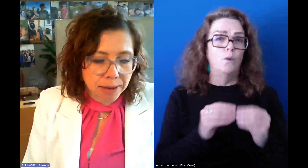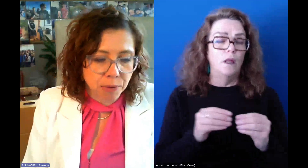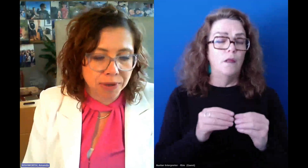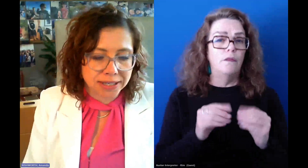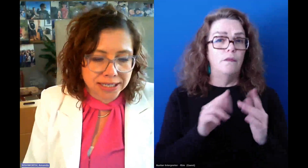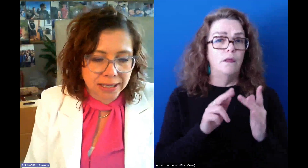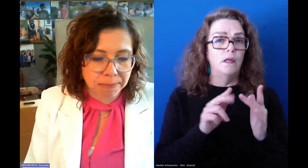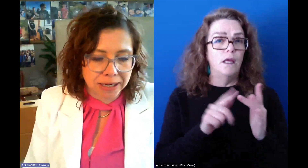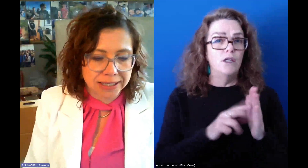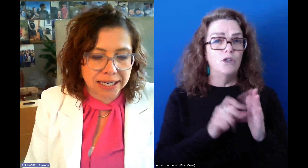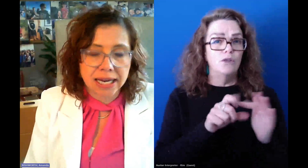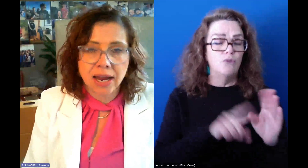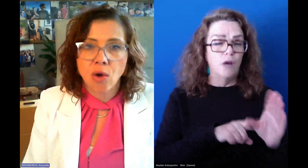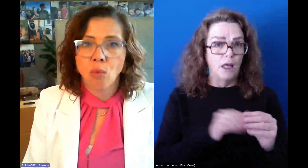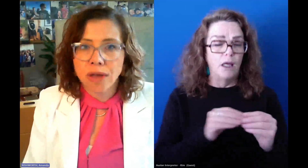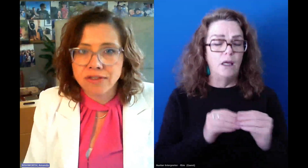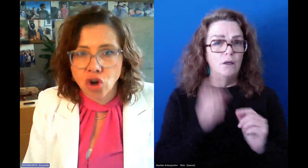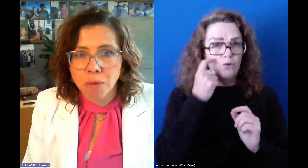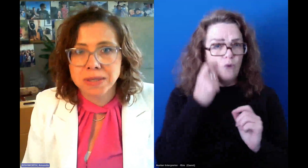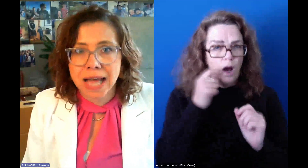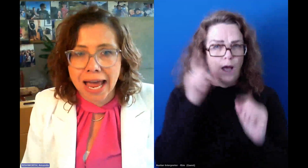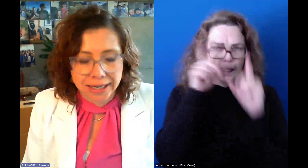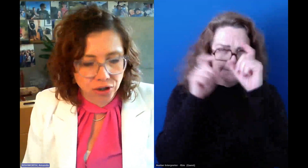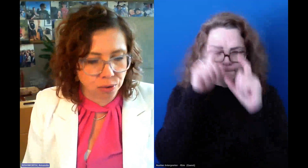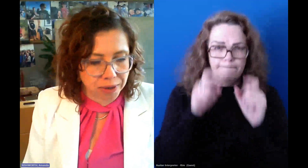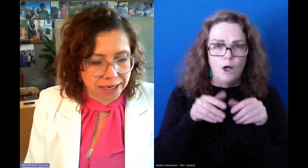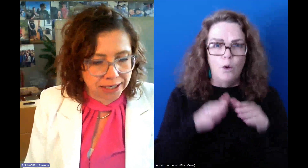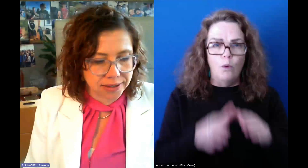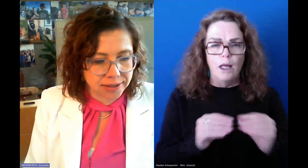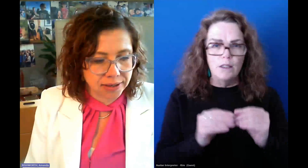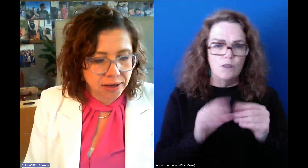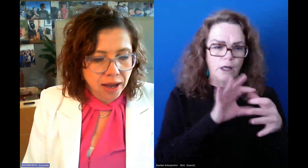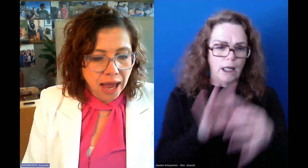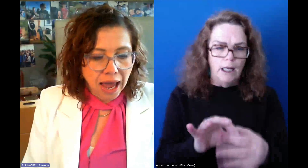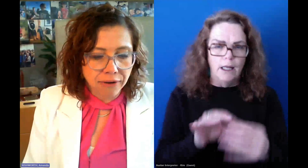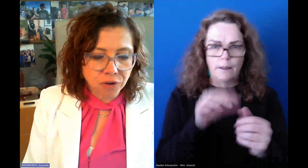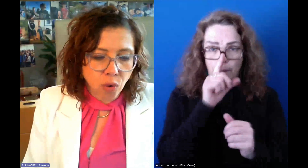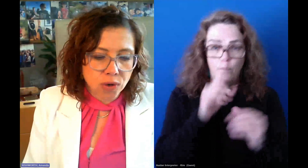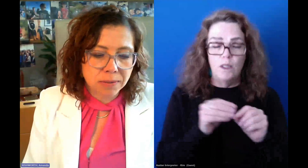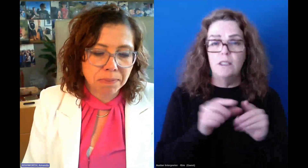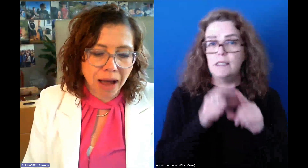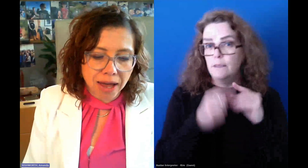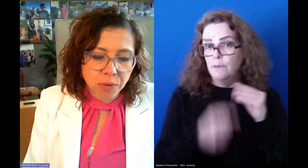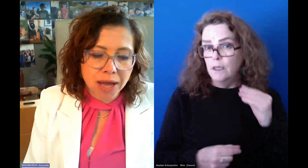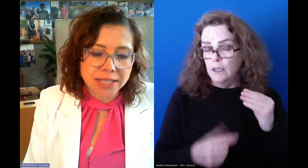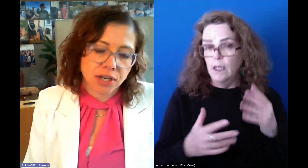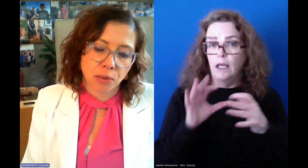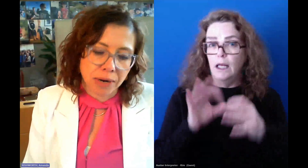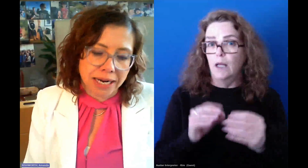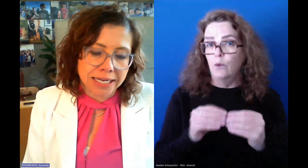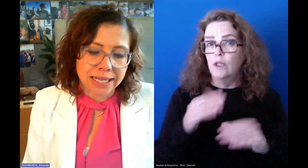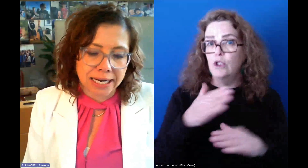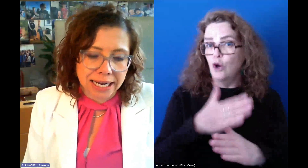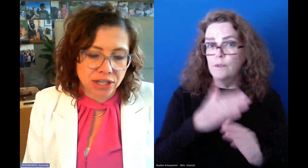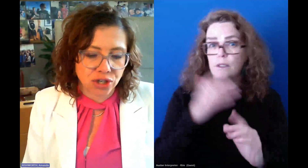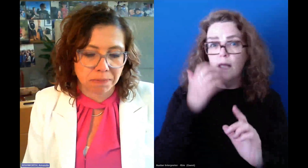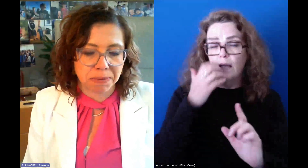people with disability with jobs and careers. Of course pathways to careers and leadership